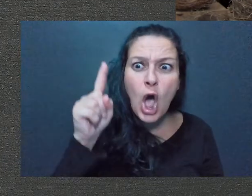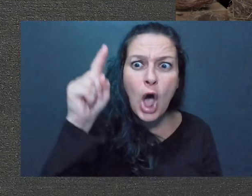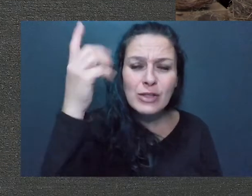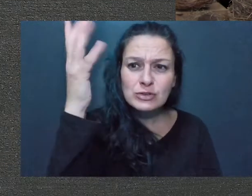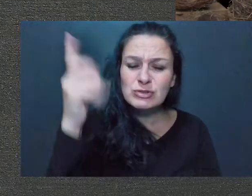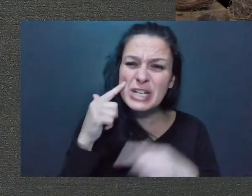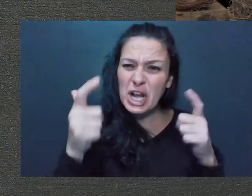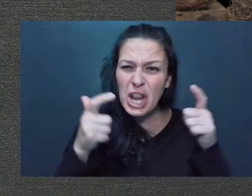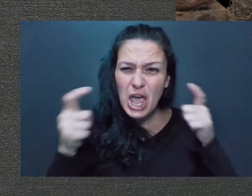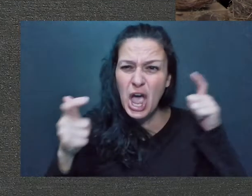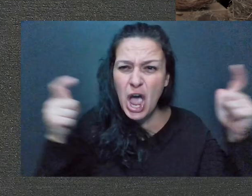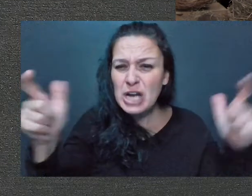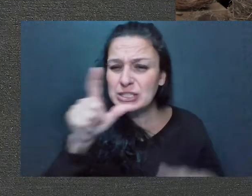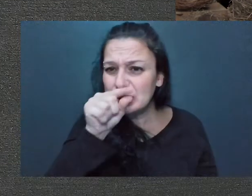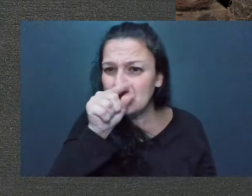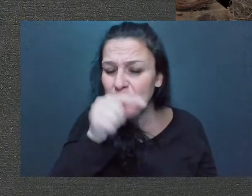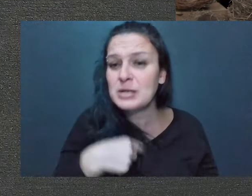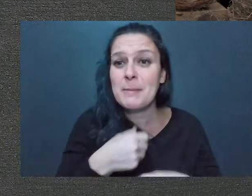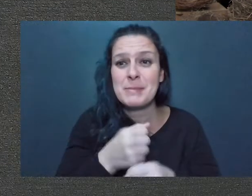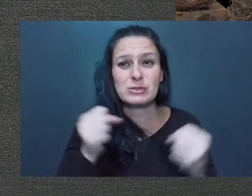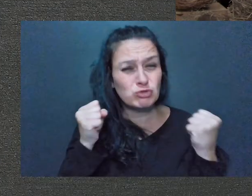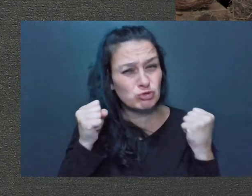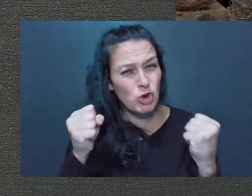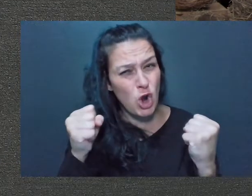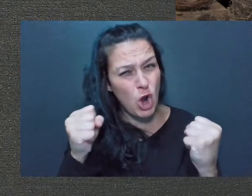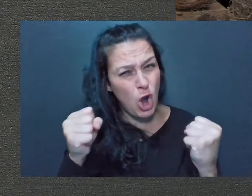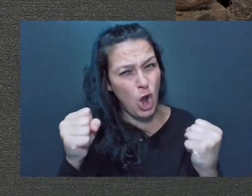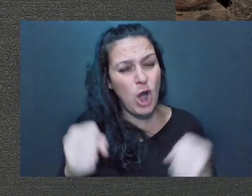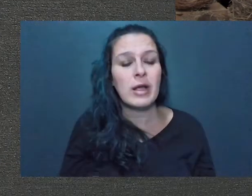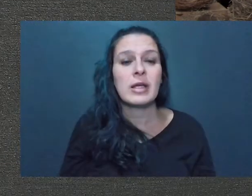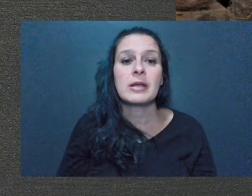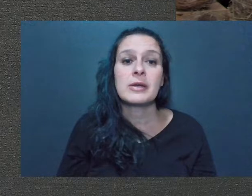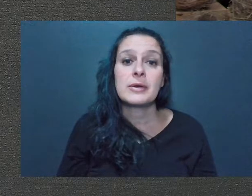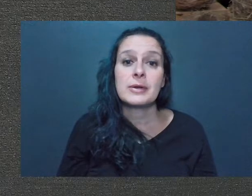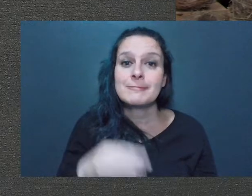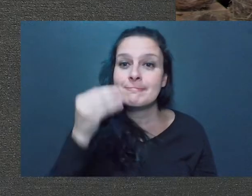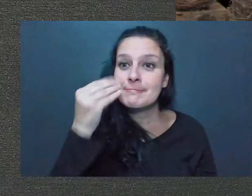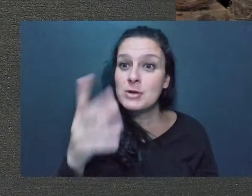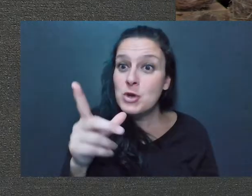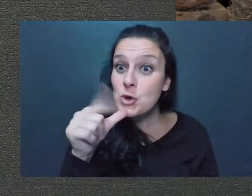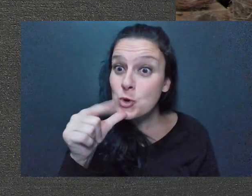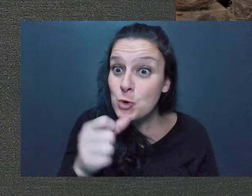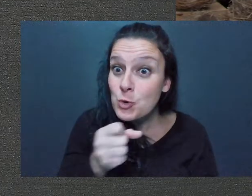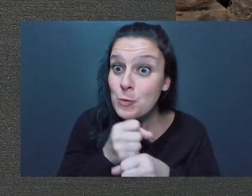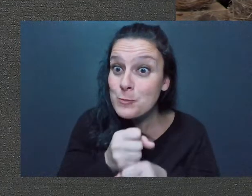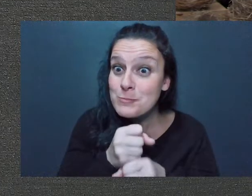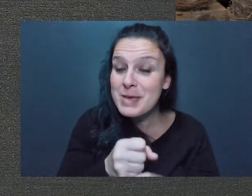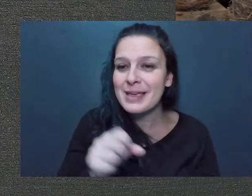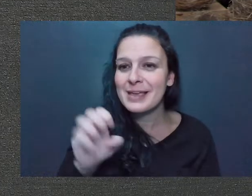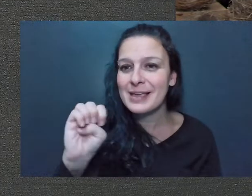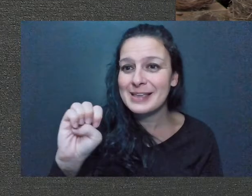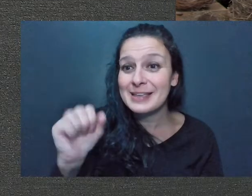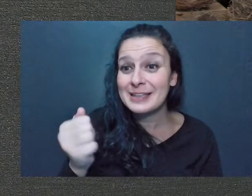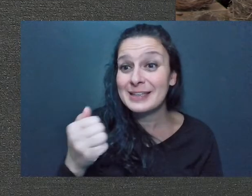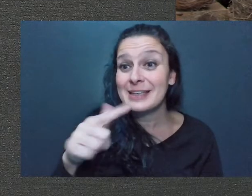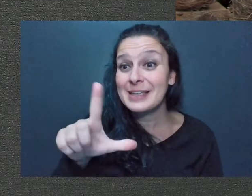in the trees, very big and they make them very strong. And let me tell you, it's the eagles that really like